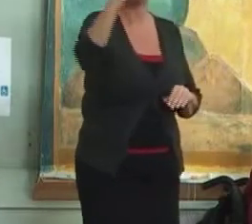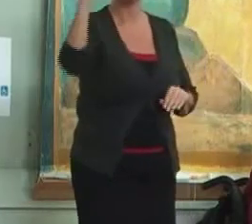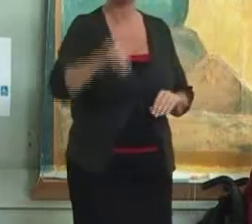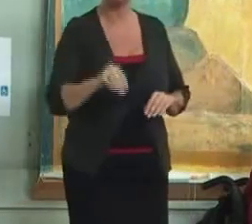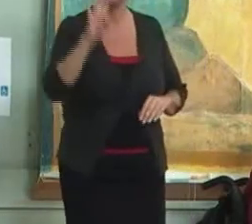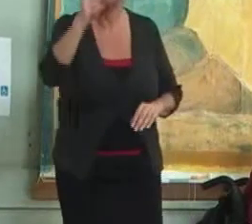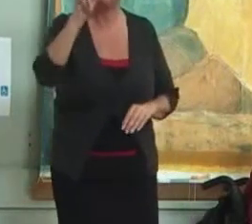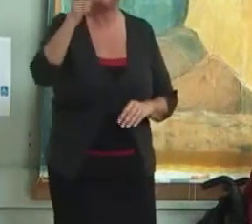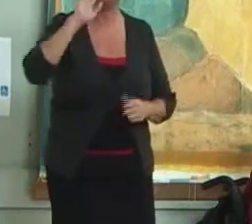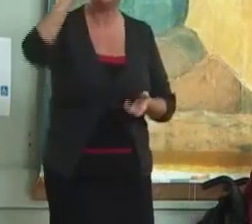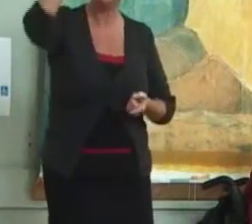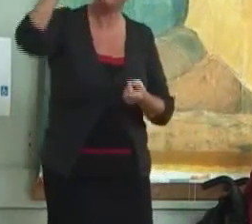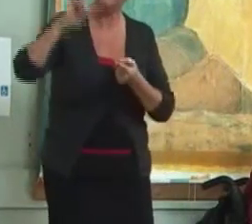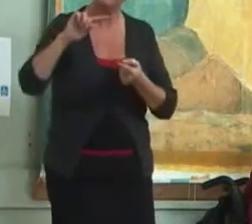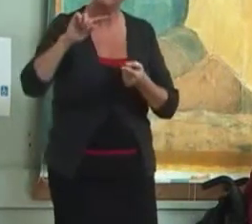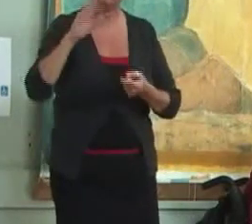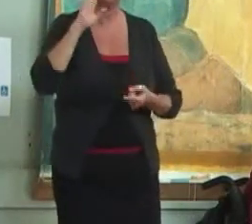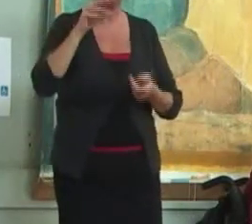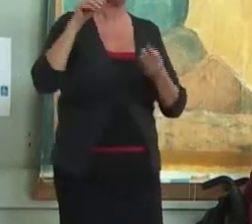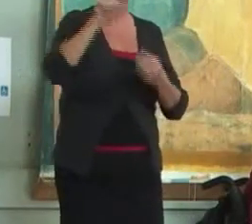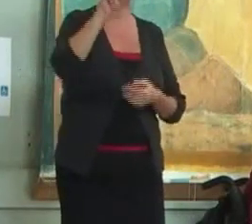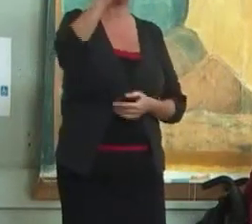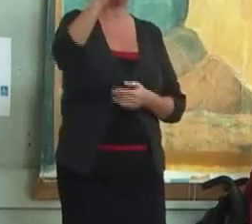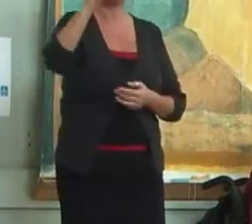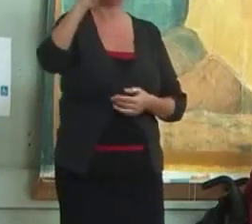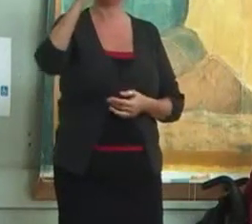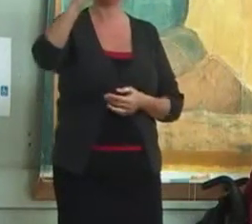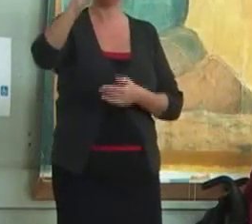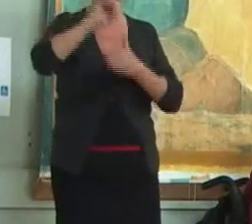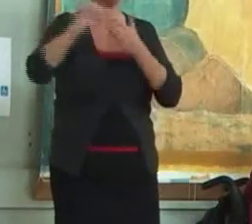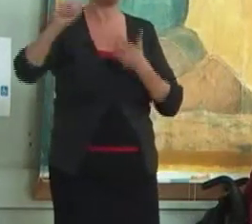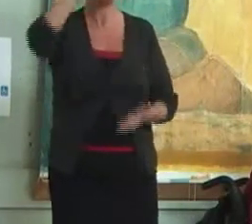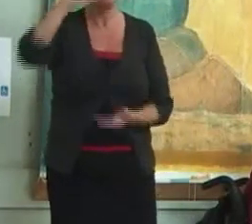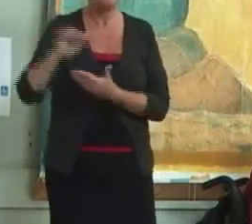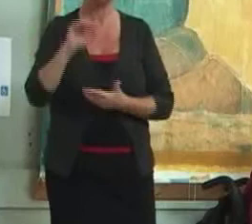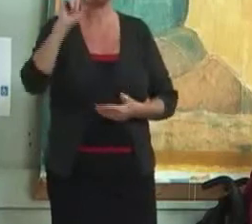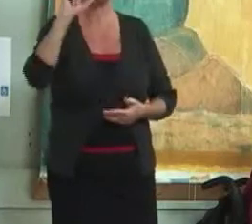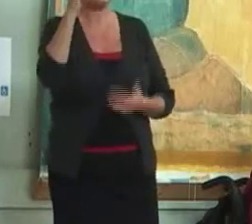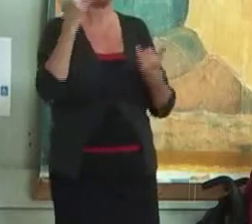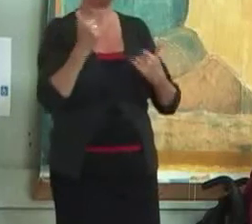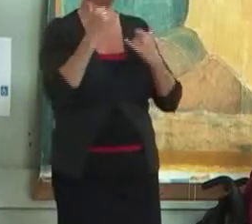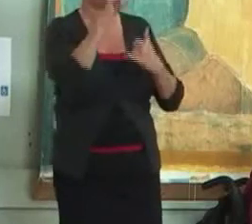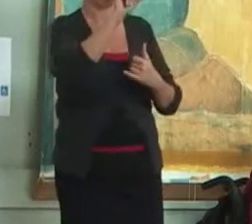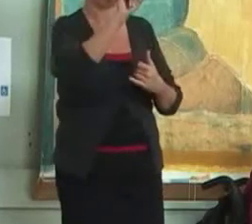$2 Billion less in taxes, in 2010, than they did in 2009.